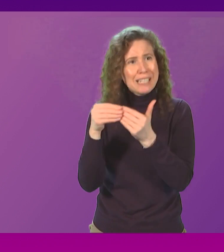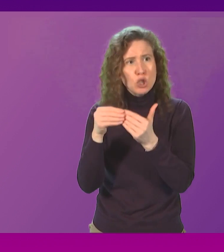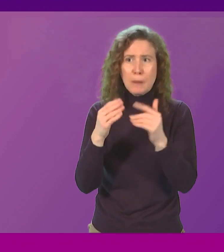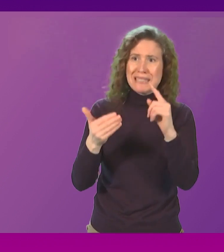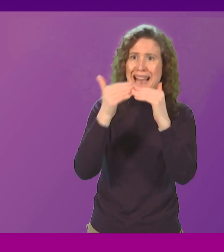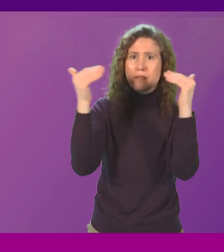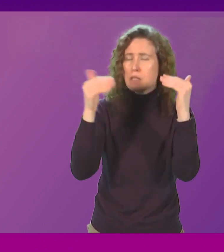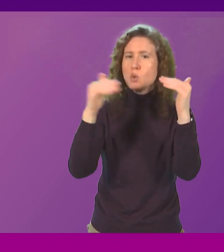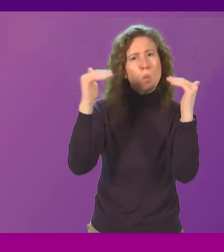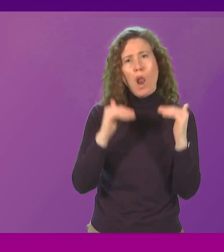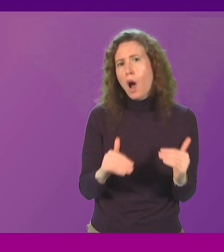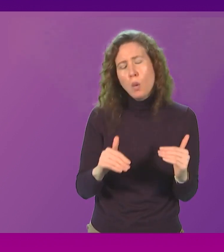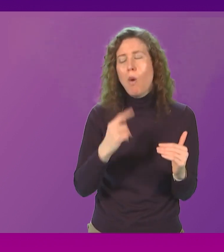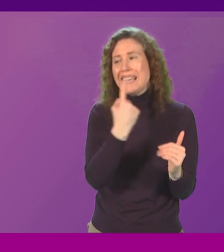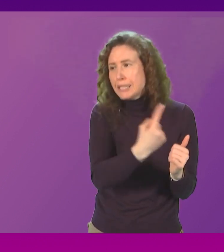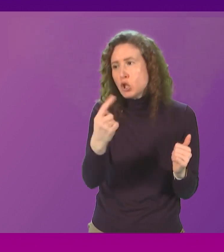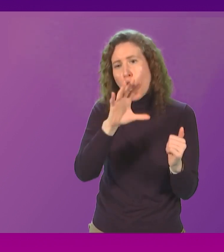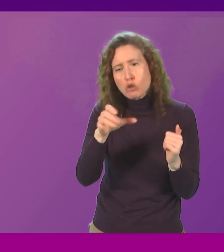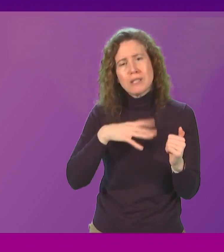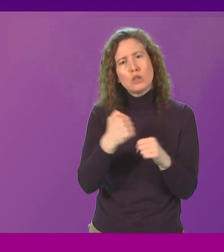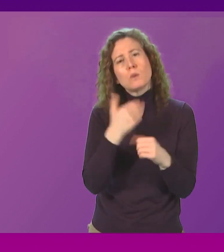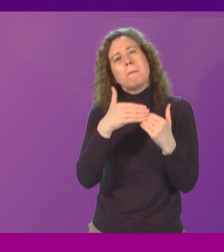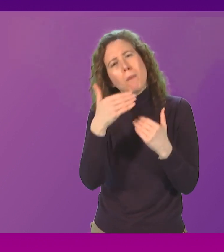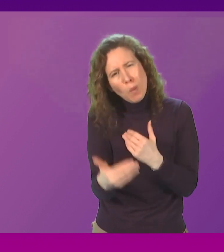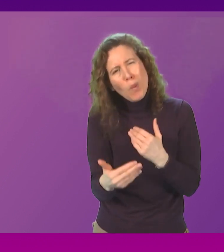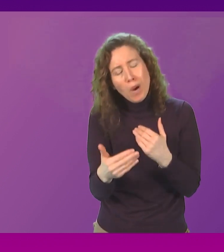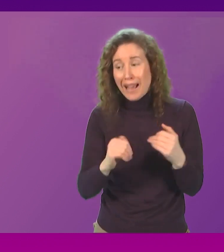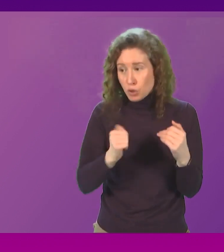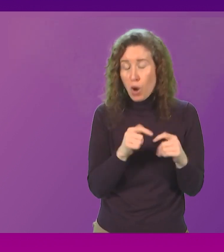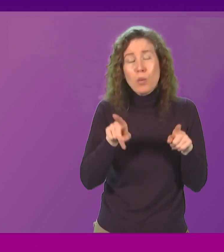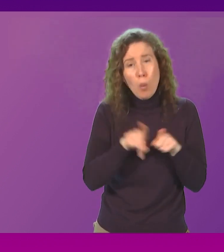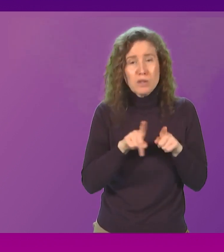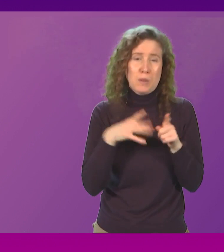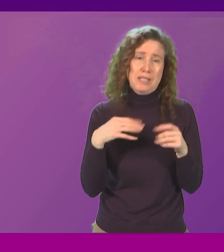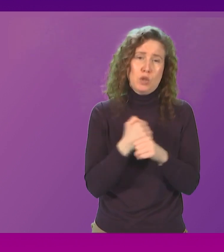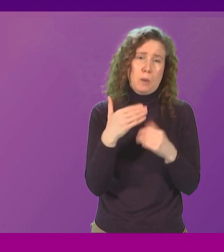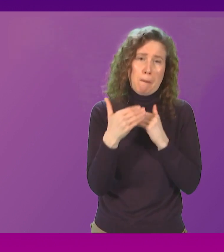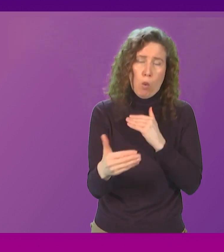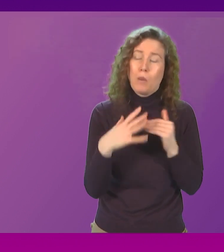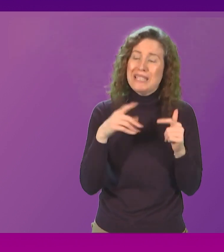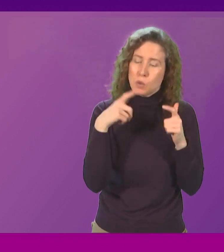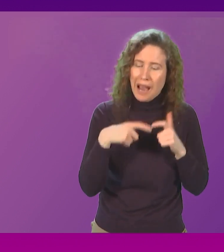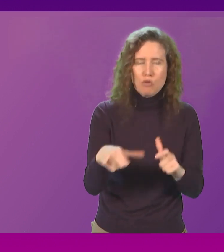Every country needs to do more, and to do it with urgency, and Scotland must continue to lead by example.